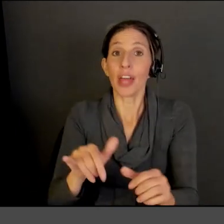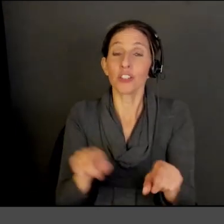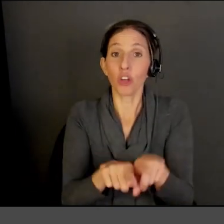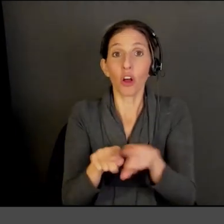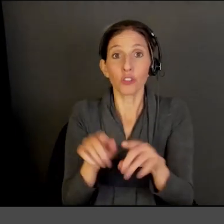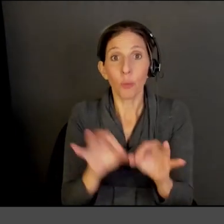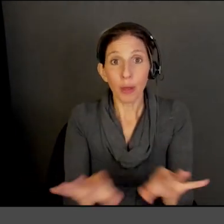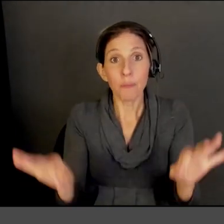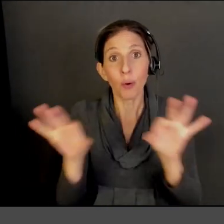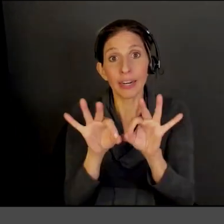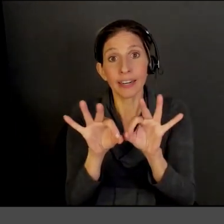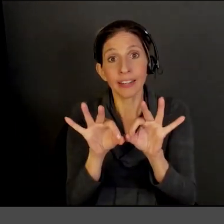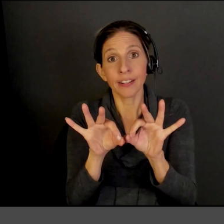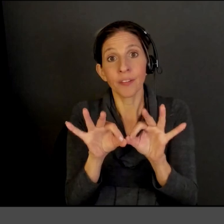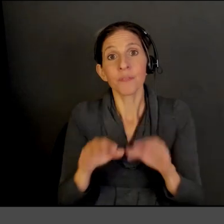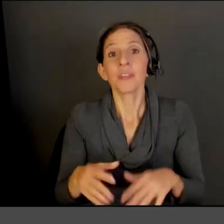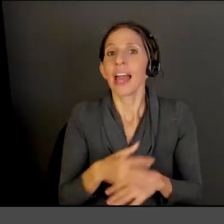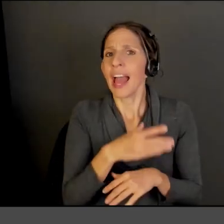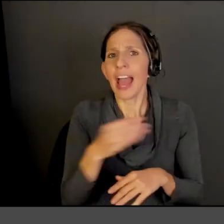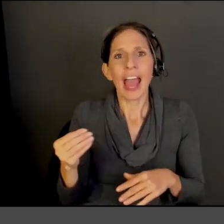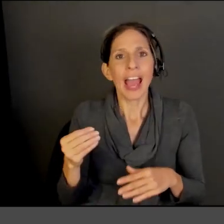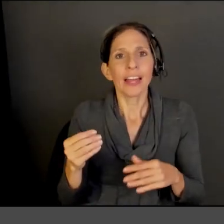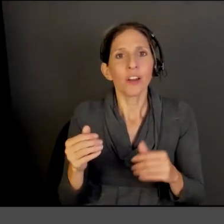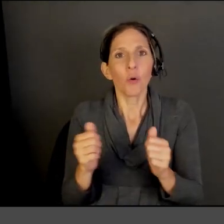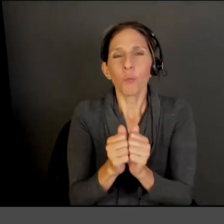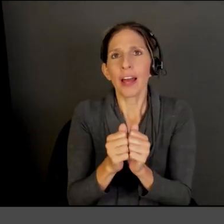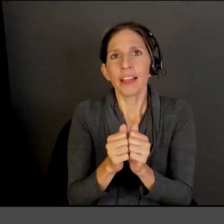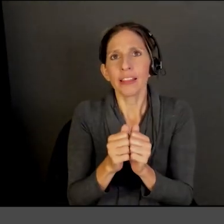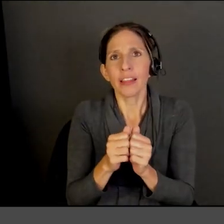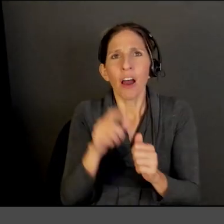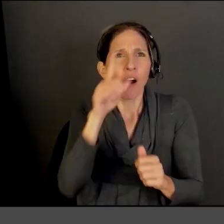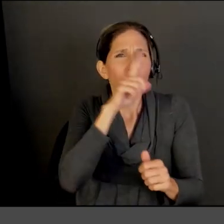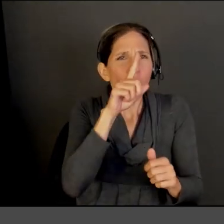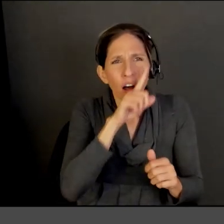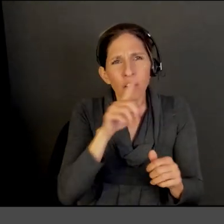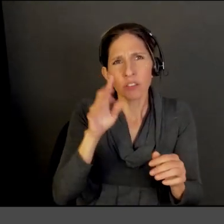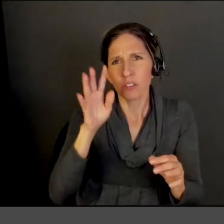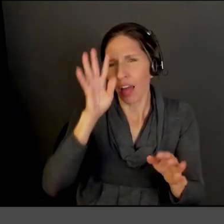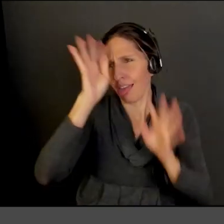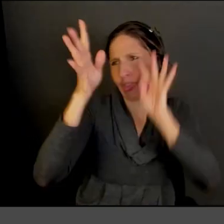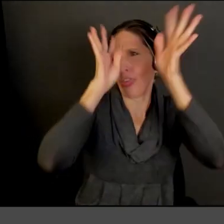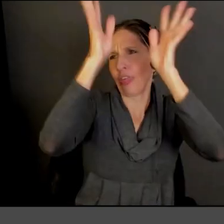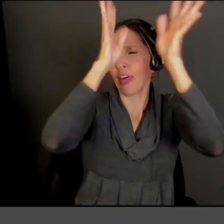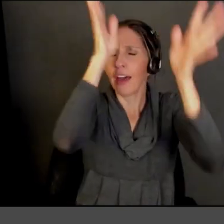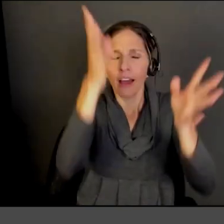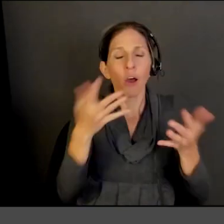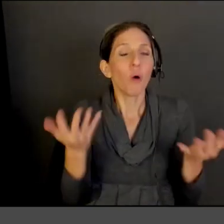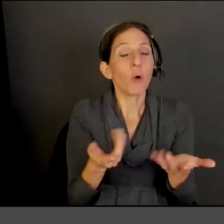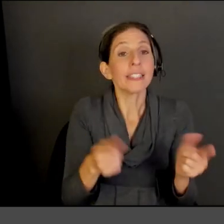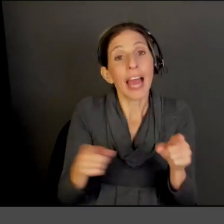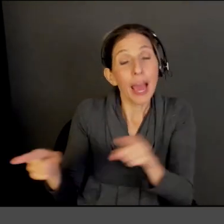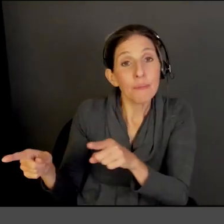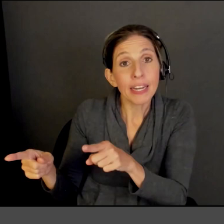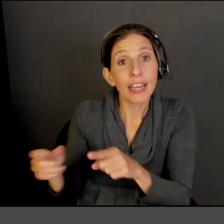AND MADE UP MYTHOLOGIES. WHAT'S TAKING PLACE OR WHAT'S IMPORTANT OR WHAT'S REAL?